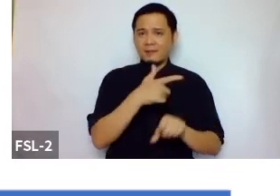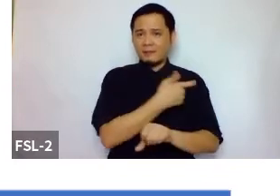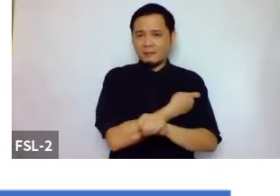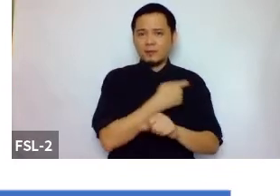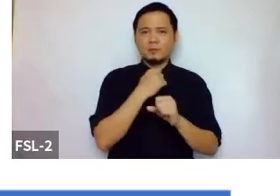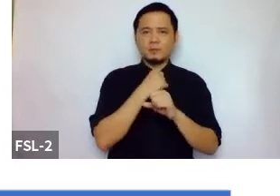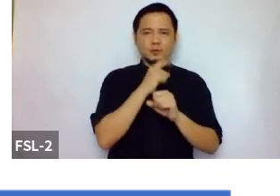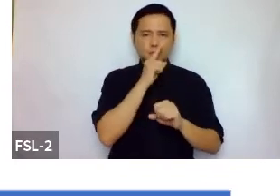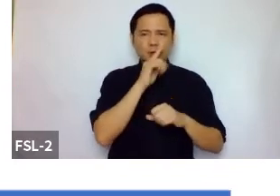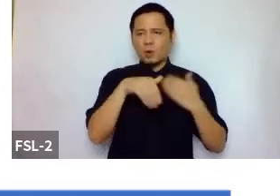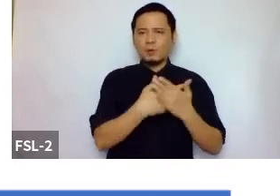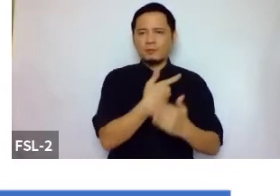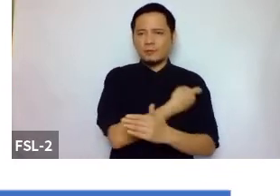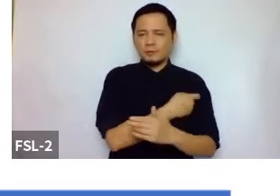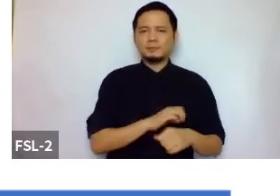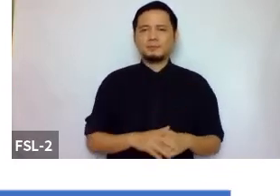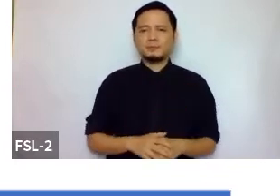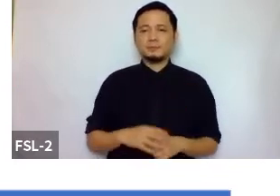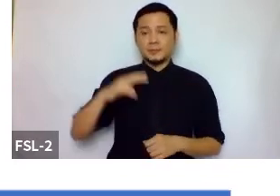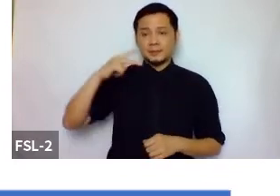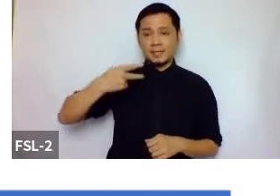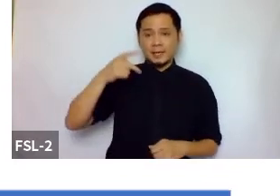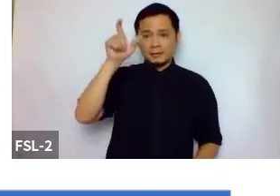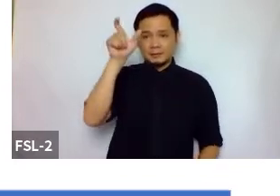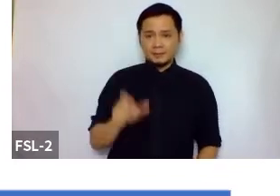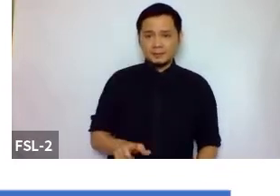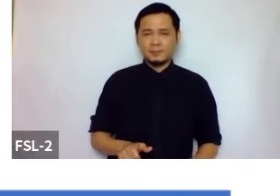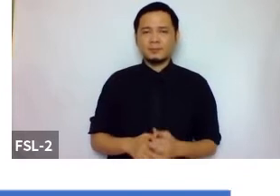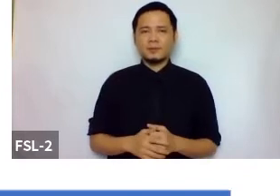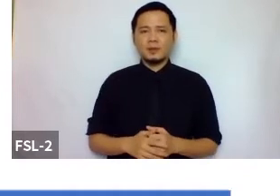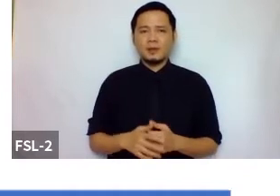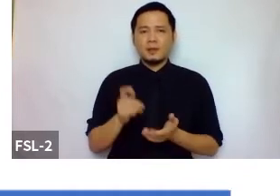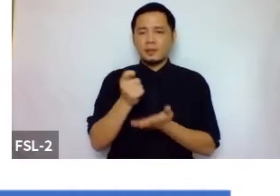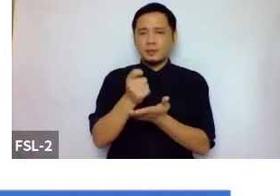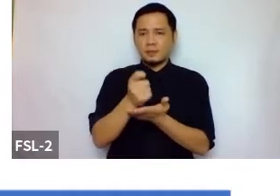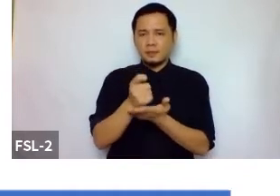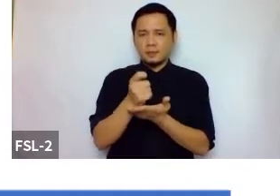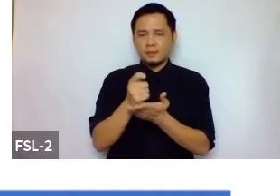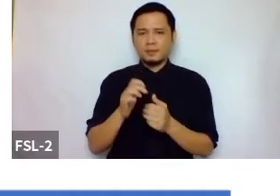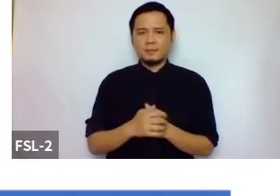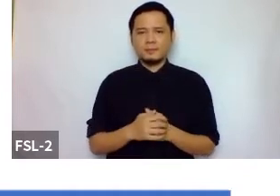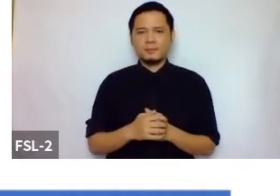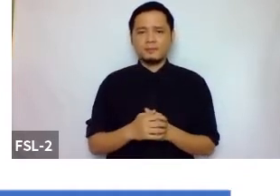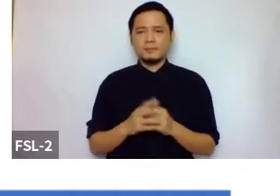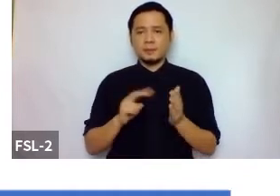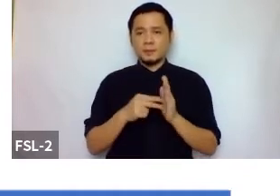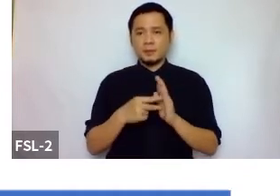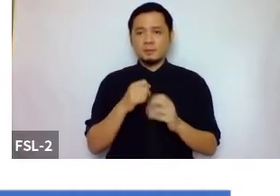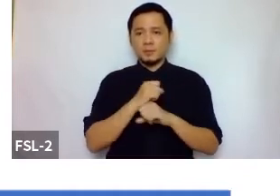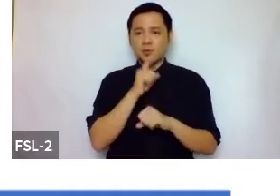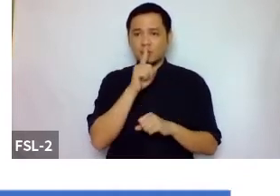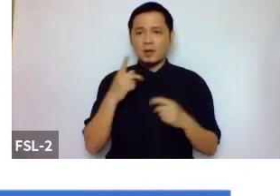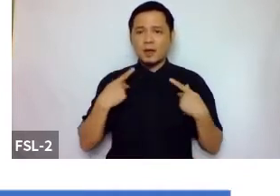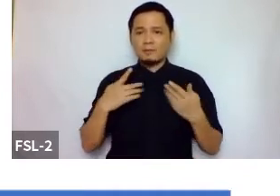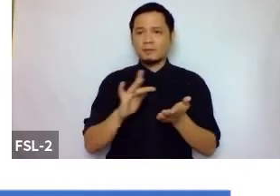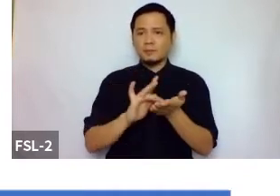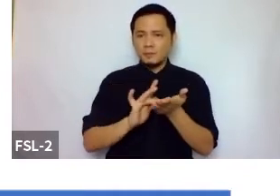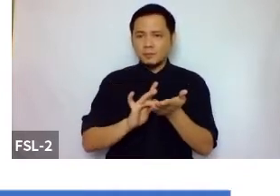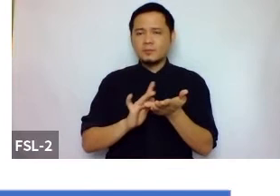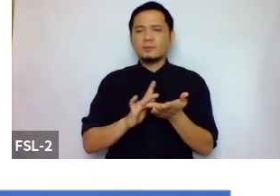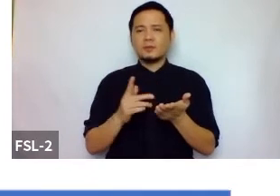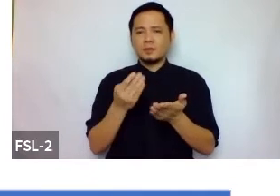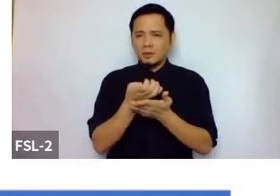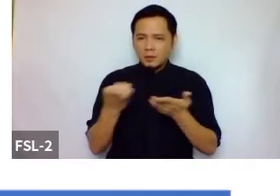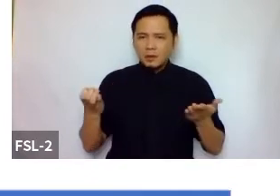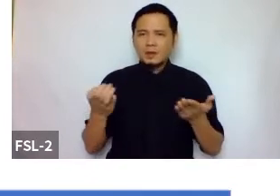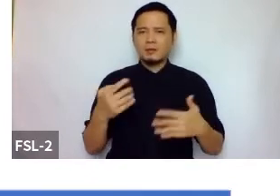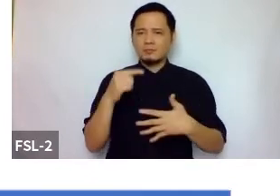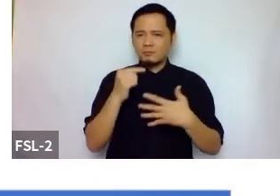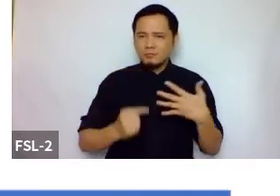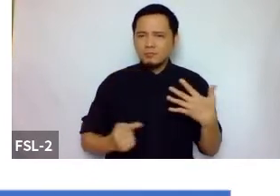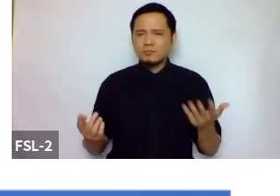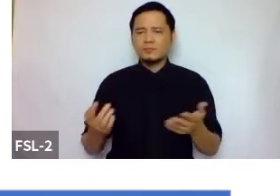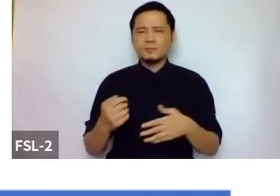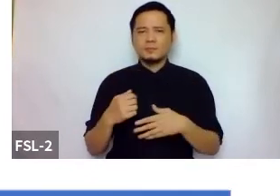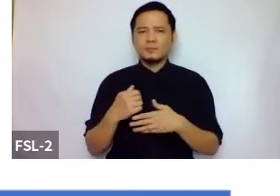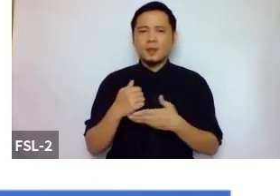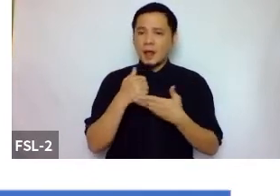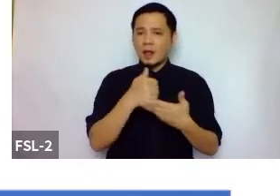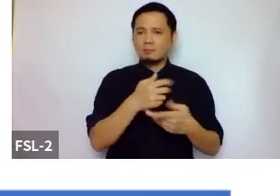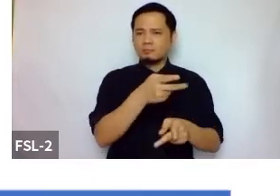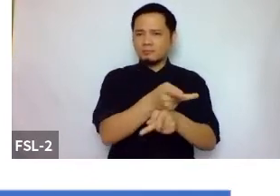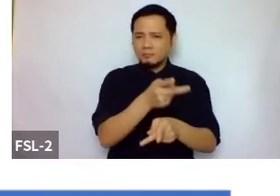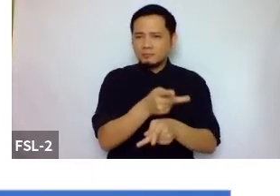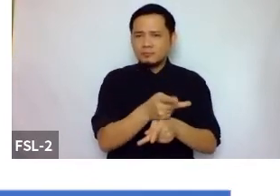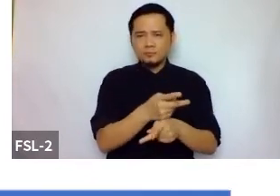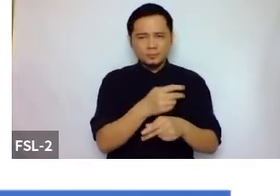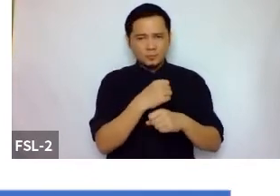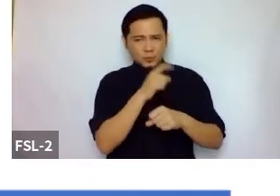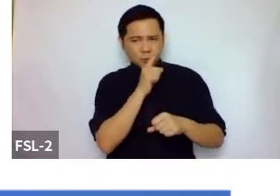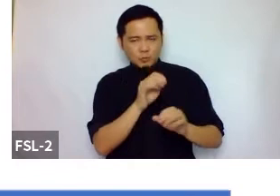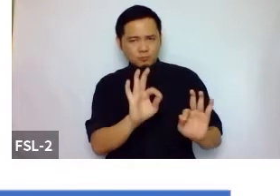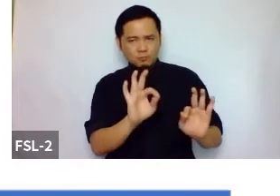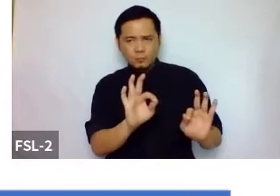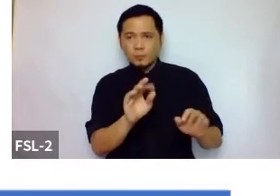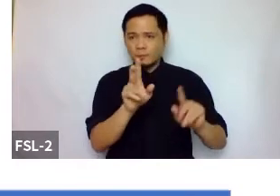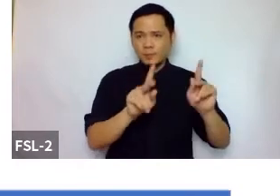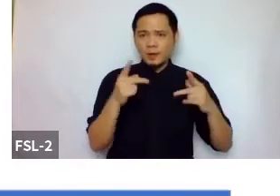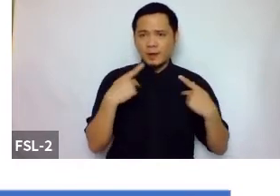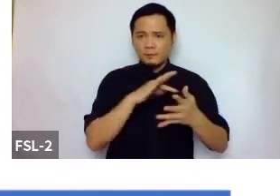So next is therapeutics, or making sure that we have the medicines and supplies to take care of the ones who are infected with COVID-19.